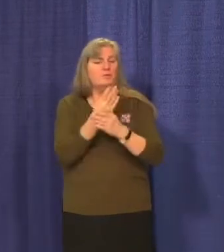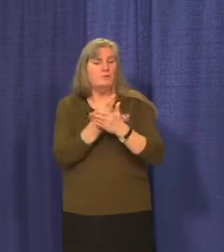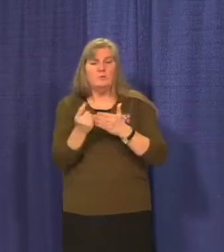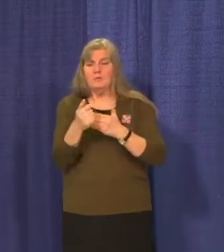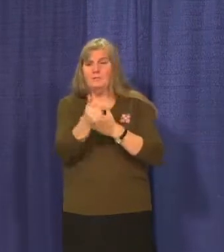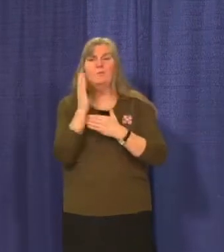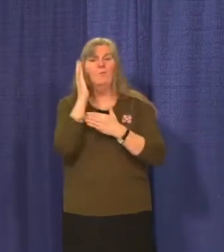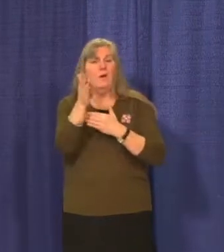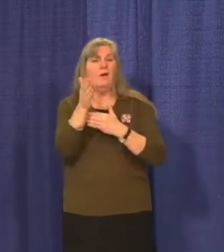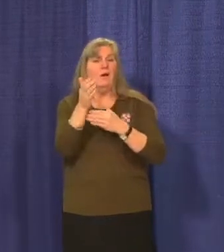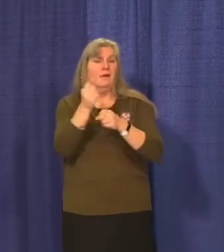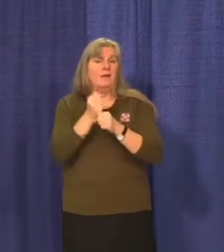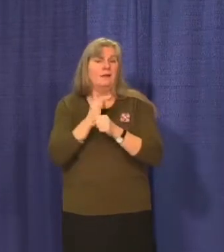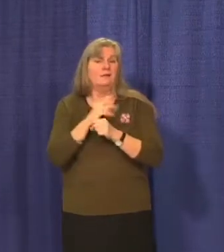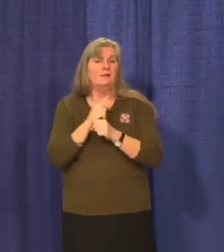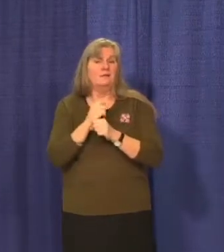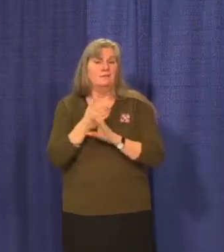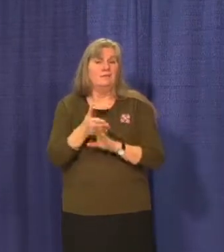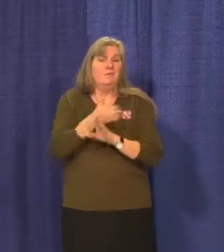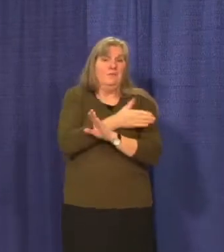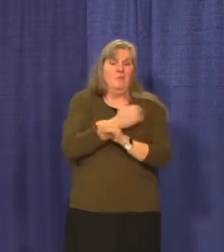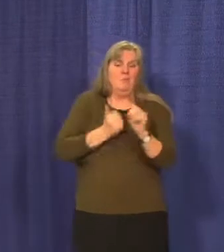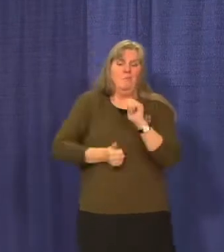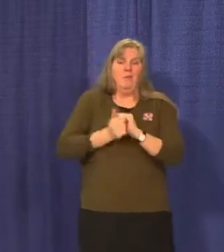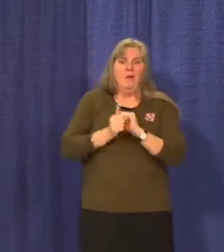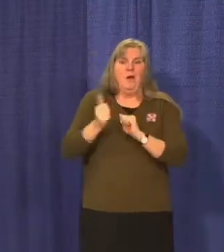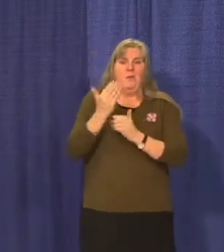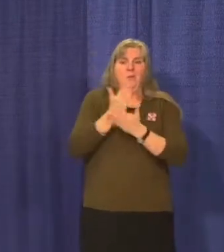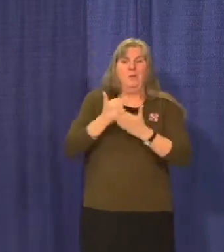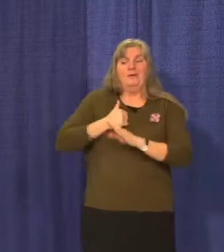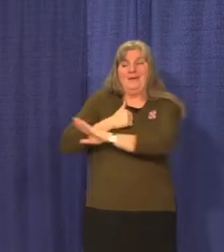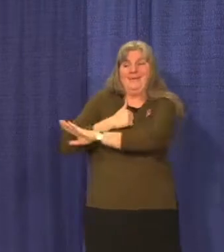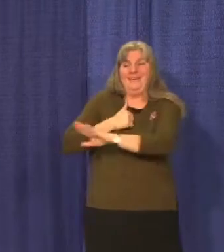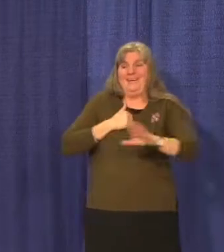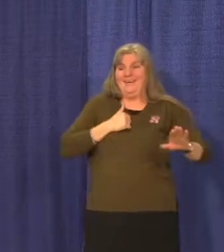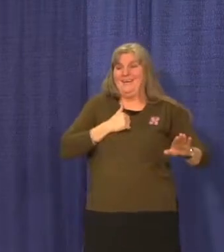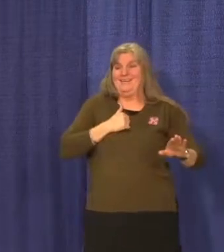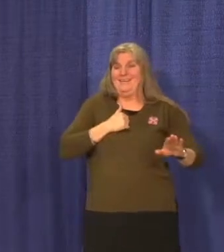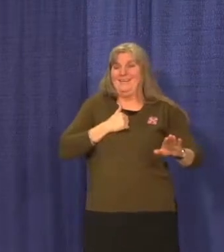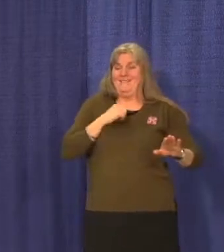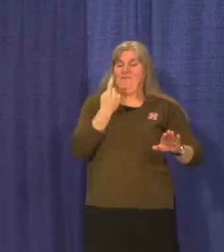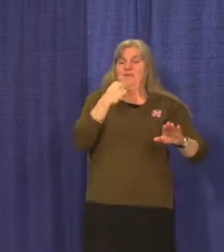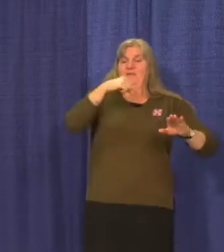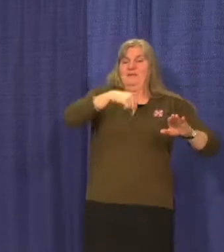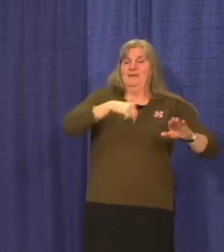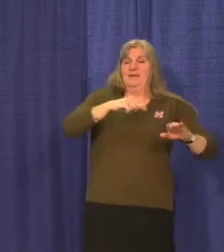everyone who once it in the coming weeks, well ahead of most other Canadians -- most other